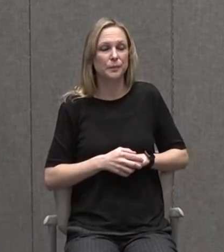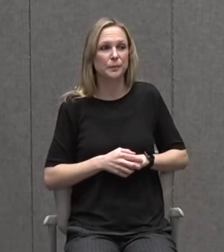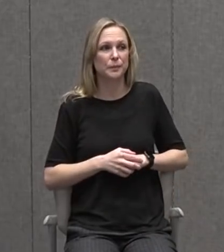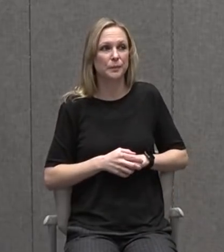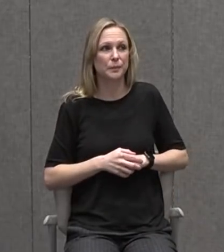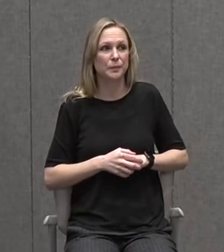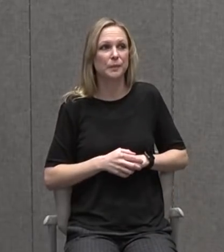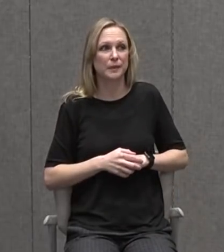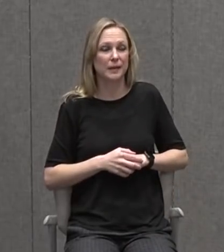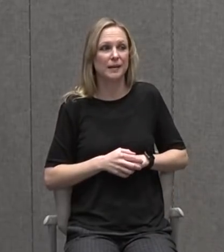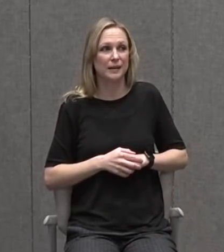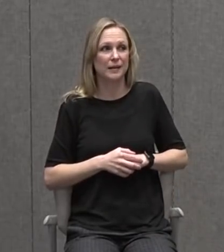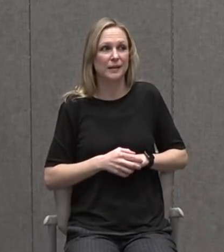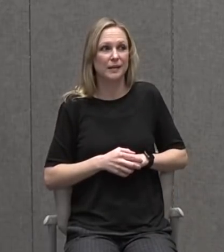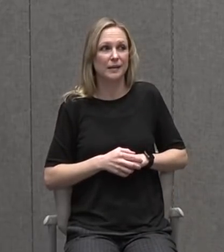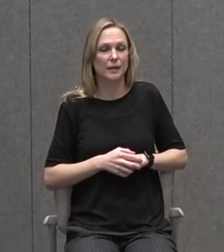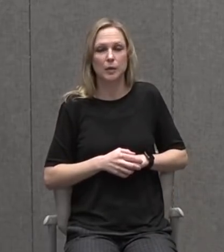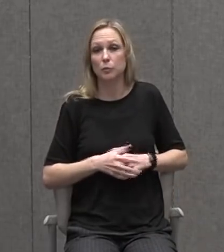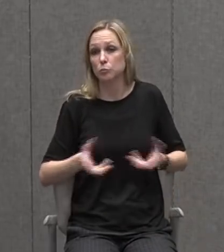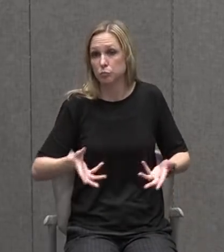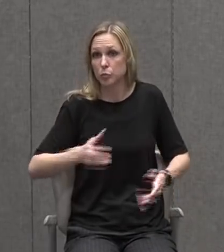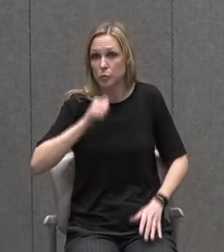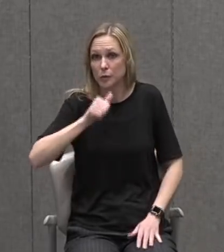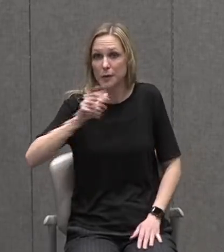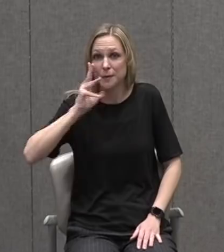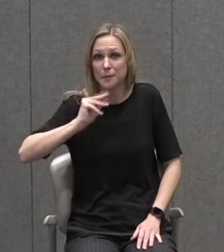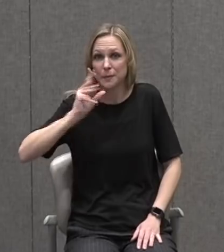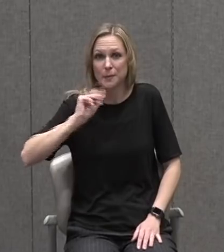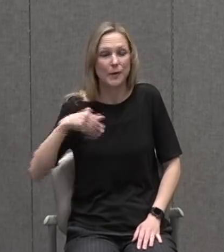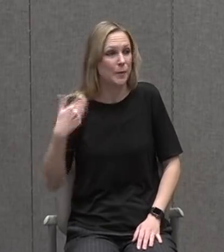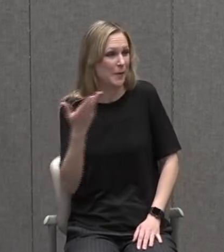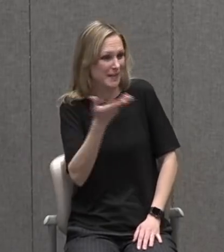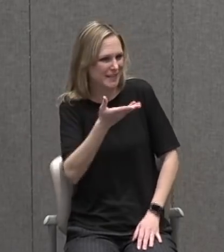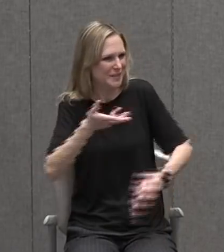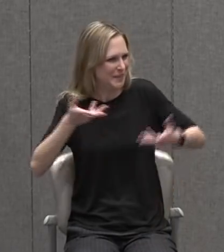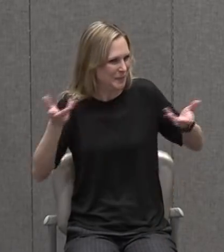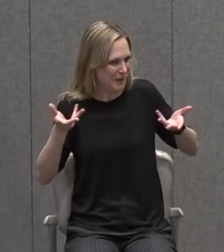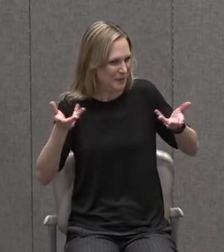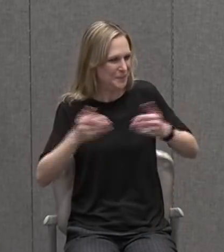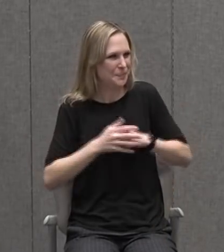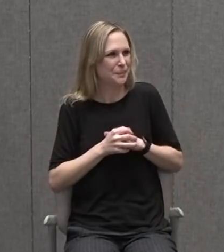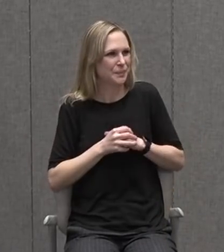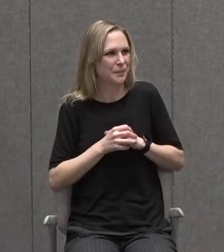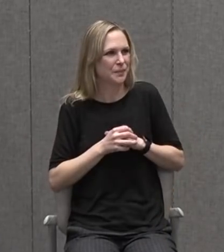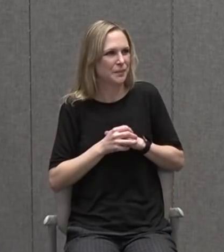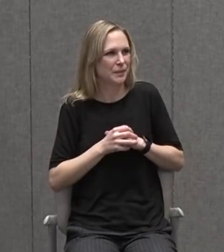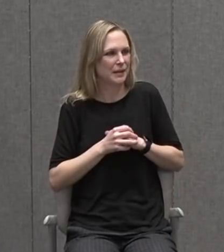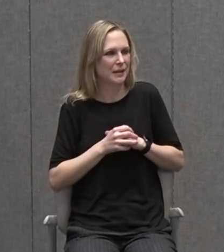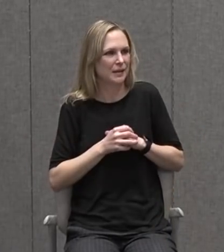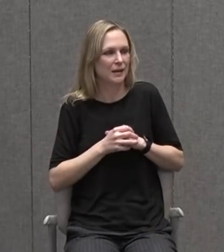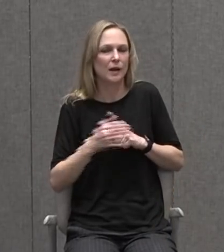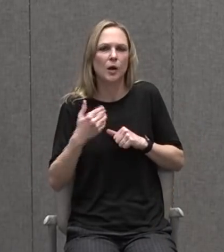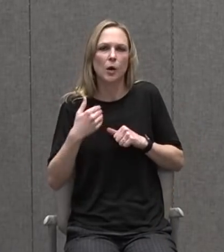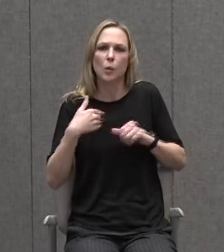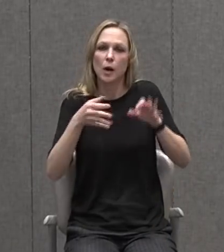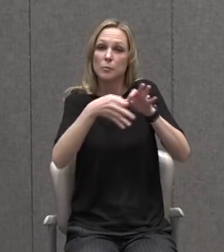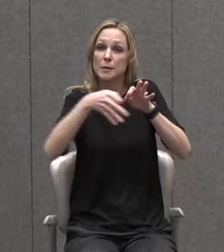Come to us who hasn't done this and what this is, is you're given some expressions here,